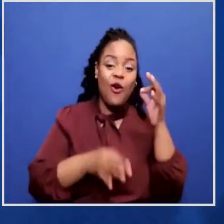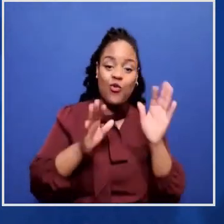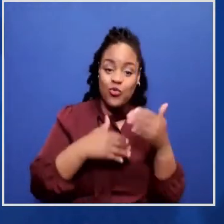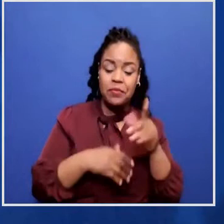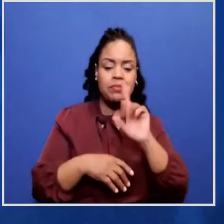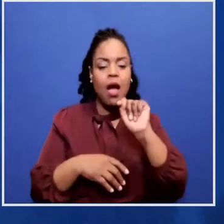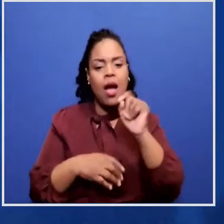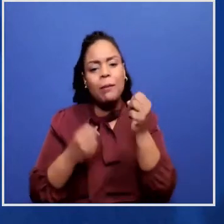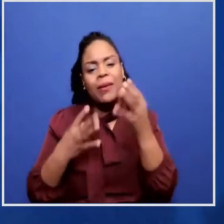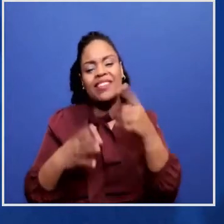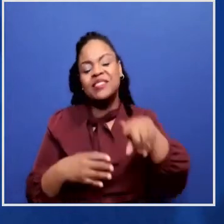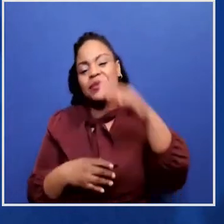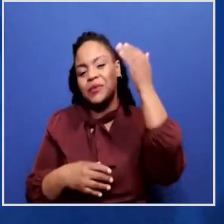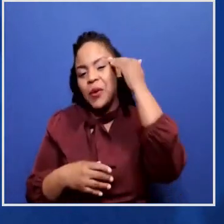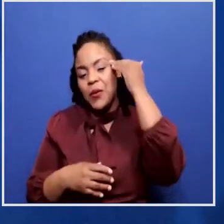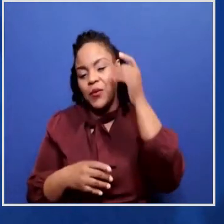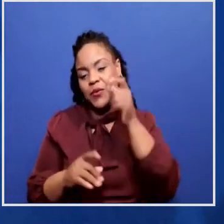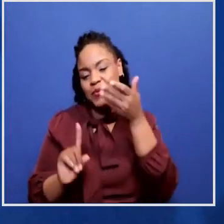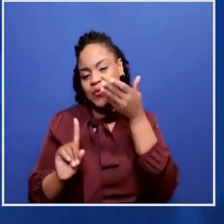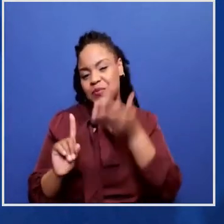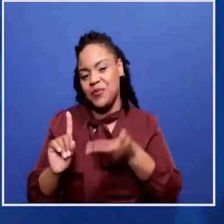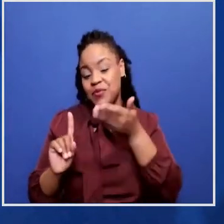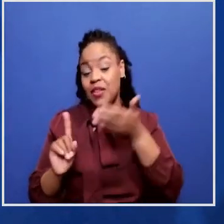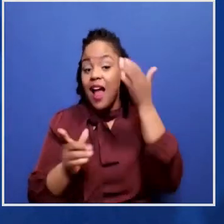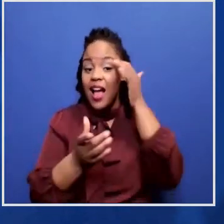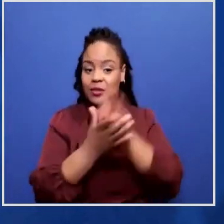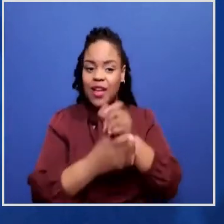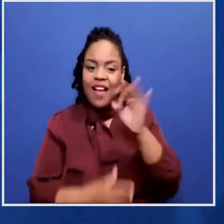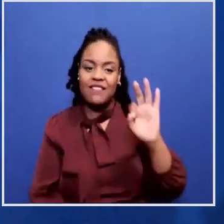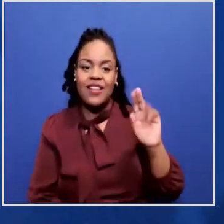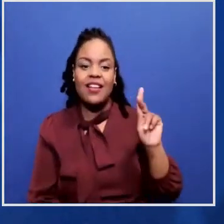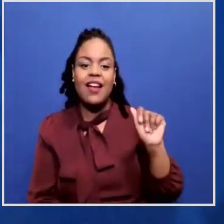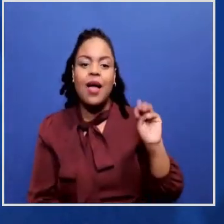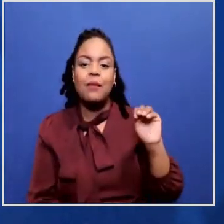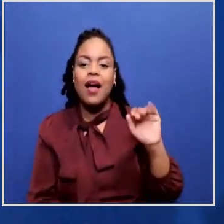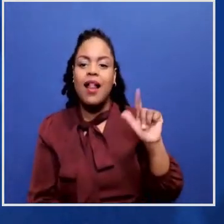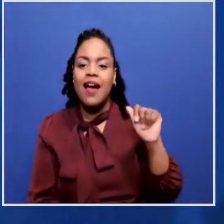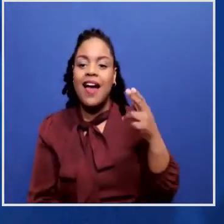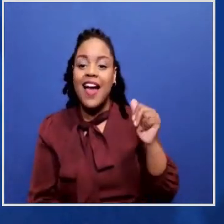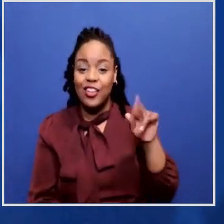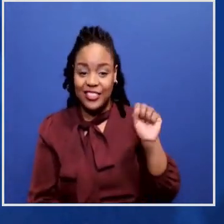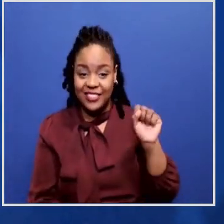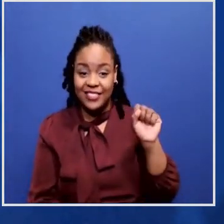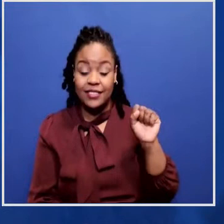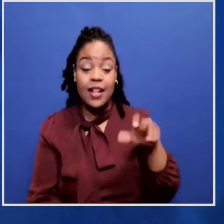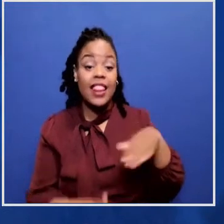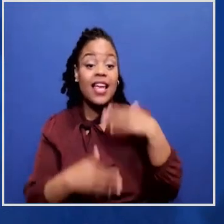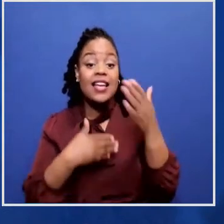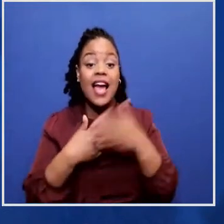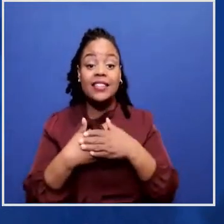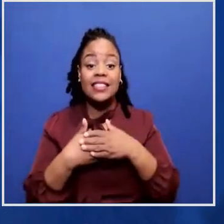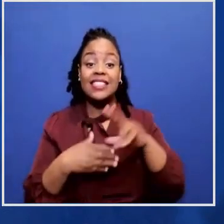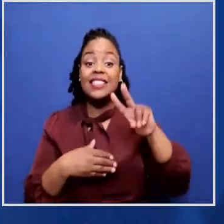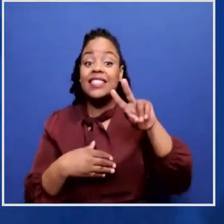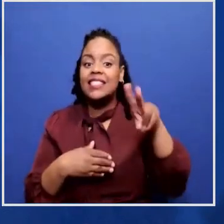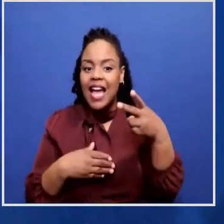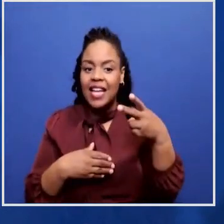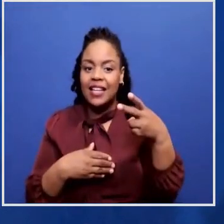WE CAN DO IT TOGETHER. TO GET US STARTED WE HAVE A HISTORY-MAKING GUEST HE SPENT HIS CAREER AS A LAWYER, AN ADVOCATE FOR JUSTICE INSIDE AND OUTSIDE OF THE COURTROOM. MANY OF US KNOW HIM AS THE LOVING HUSBAND TO OUR NEXT VICE PRESIDENT.